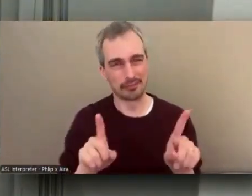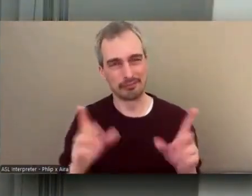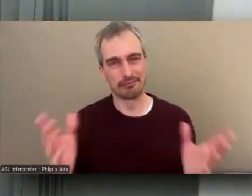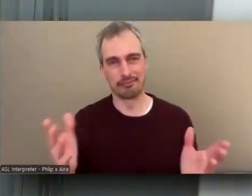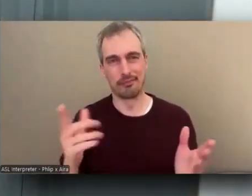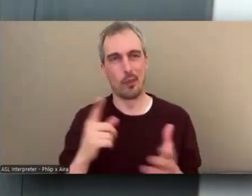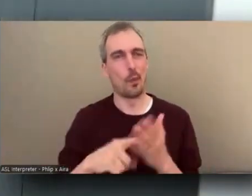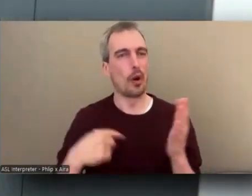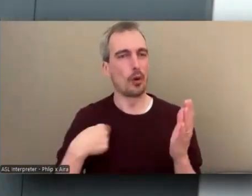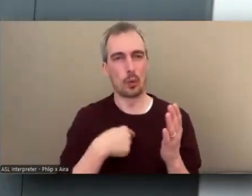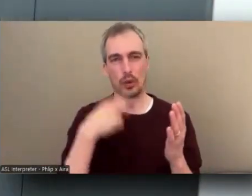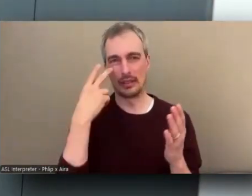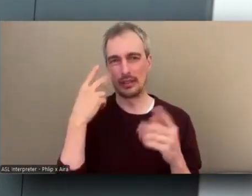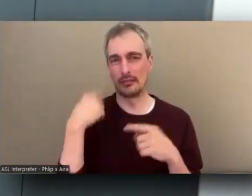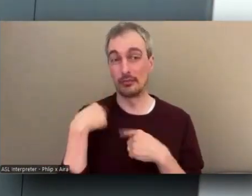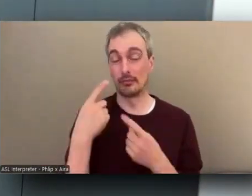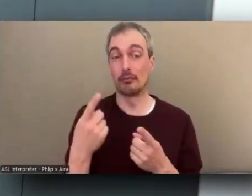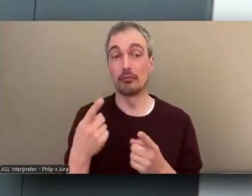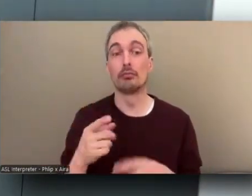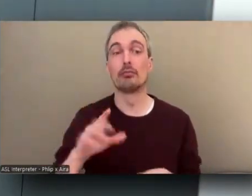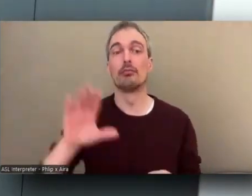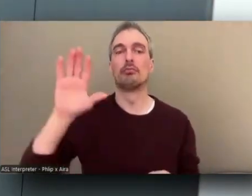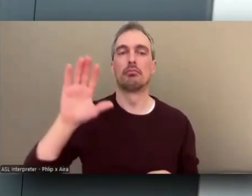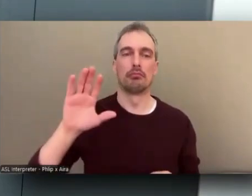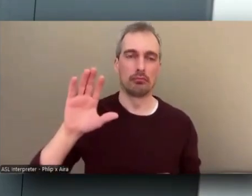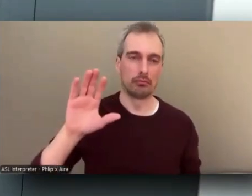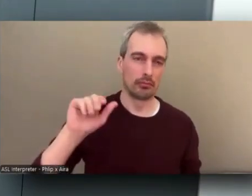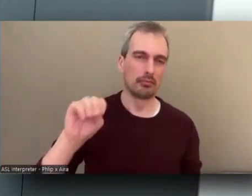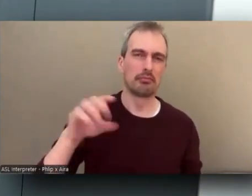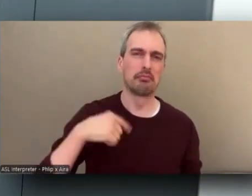theory on this. Which is that most end to end test suites